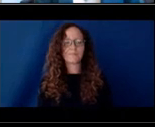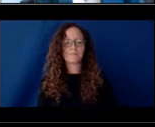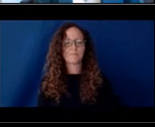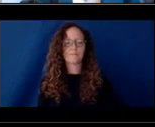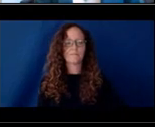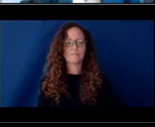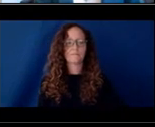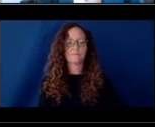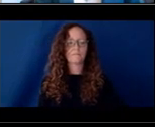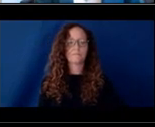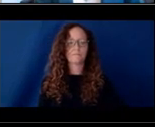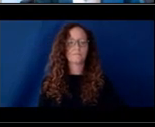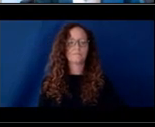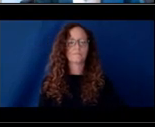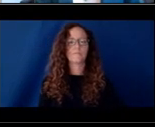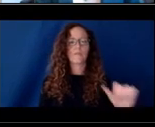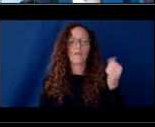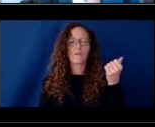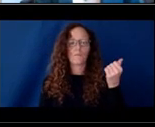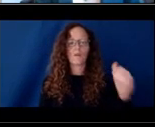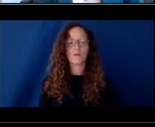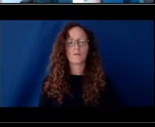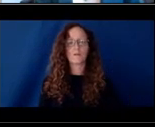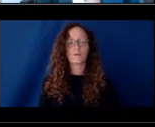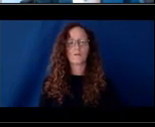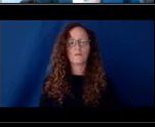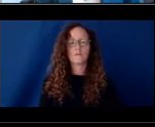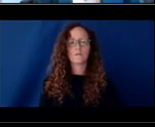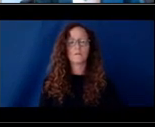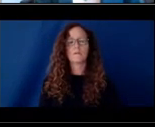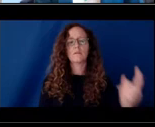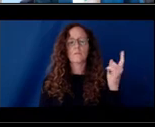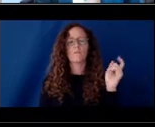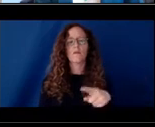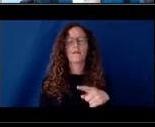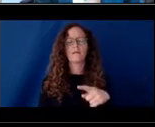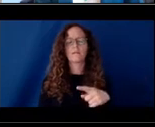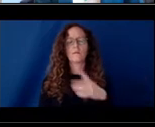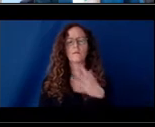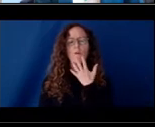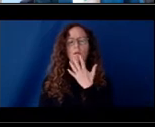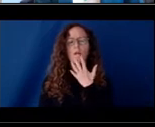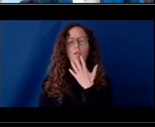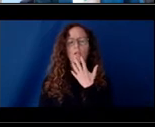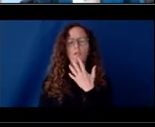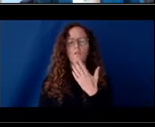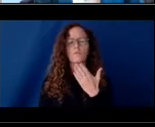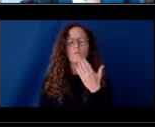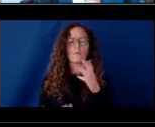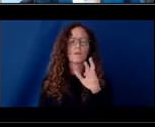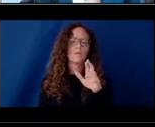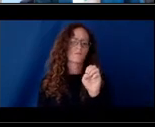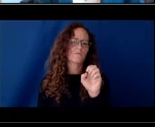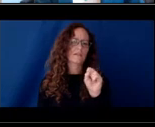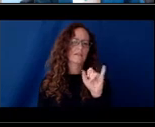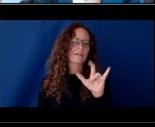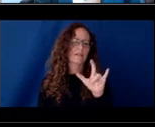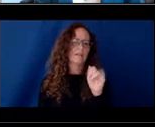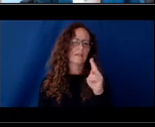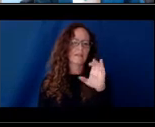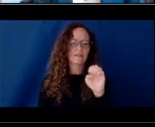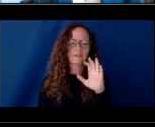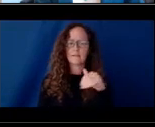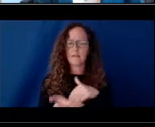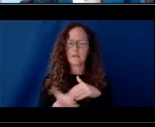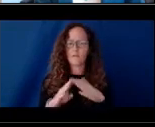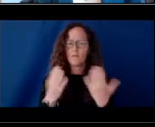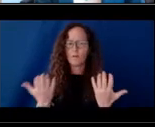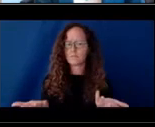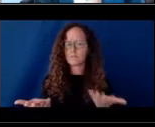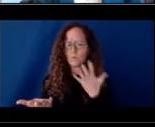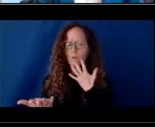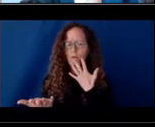OK, here's another one: somebody's asking, what color do you recommend resilience centers open?